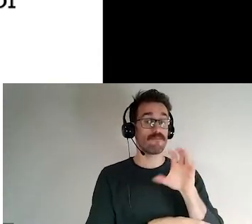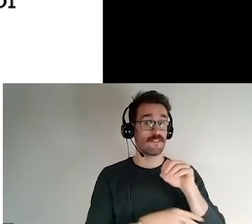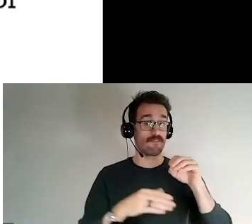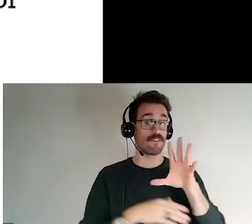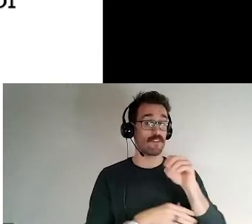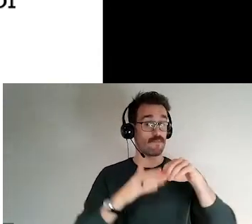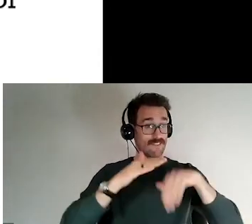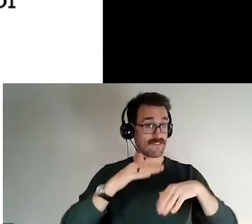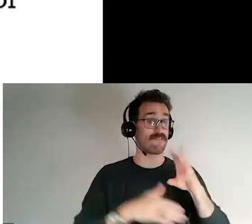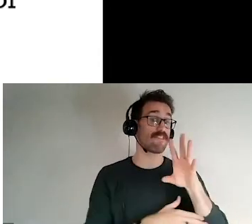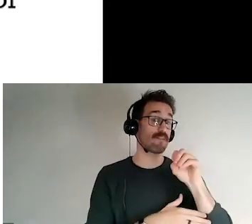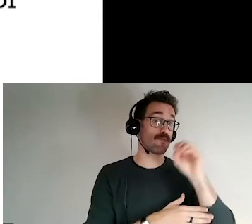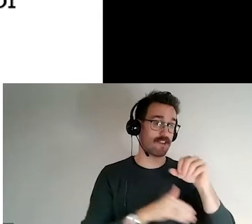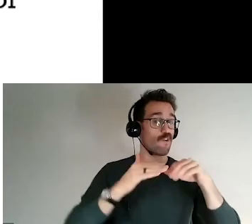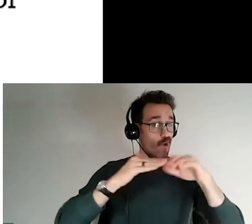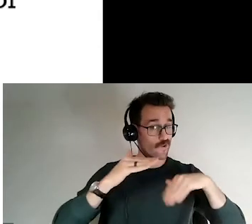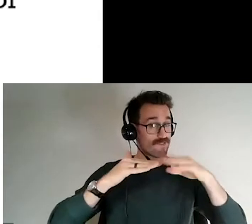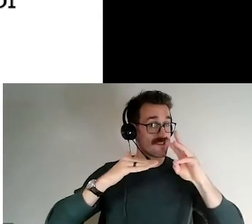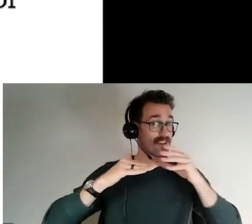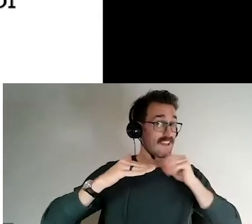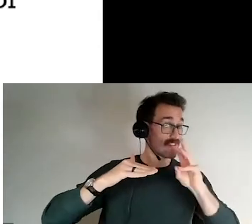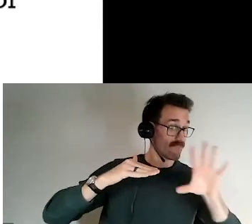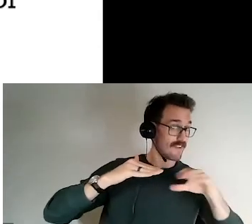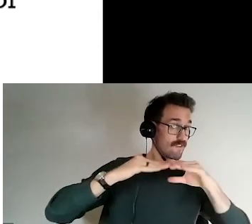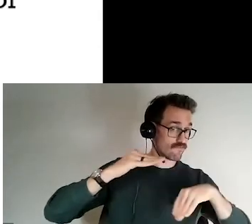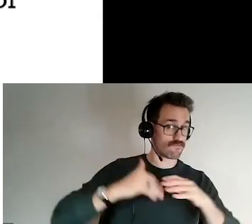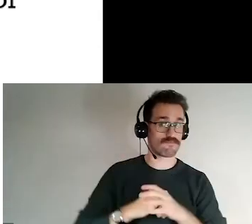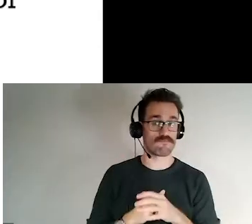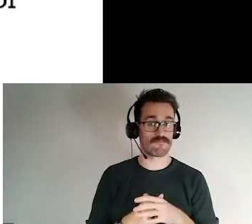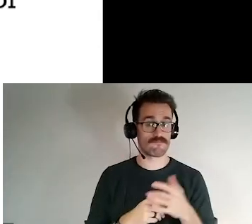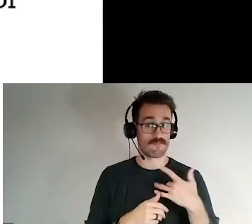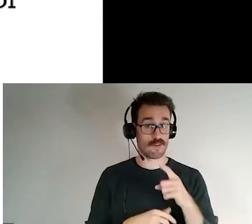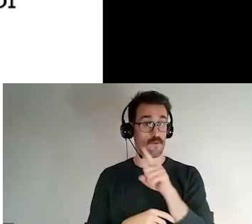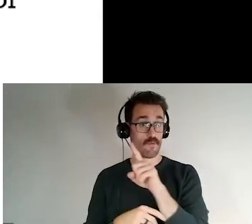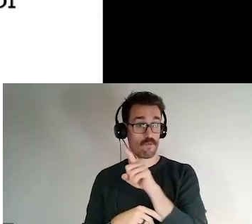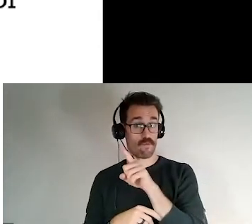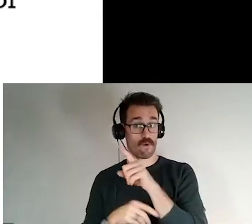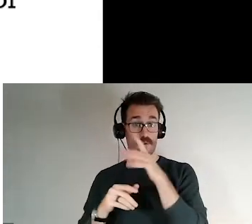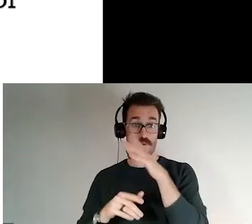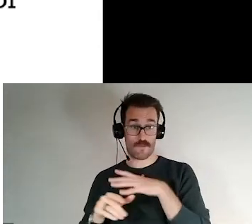Additionally, one in four women and one in six men in Canada live with arthritis. While